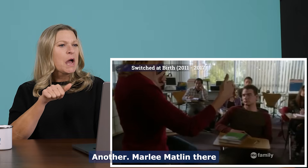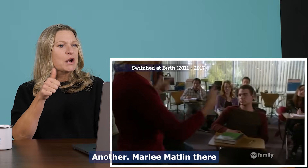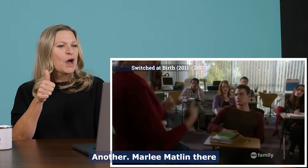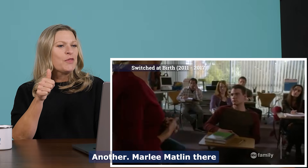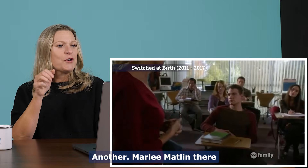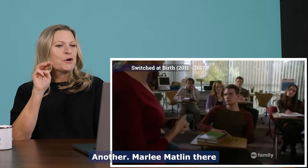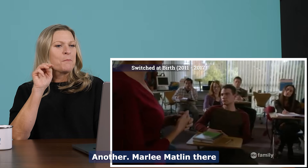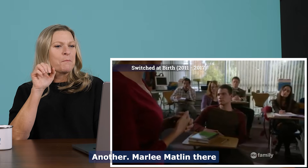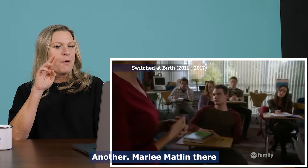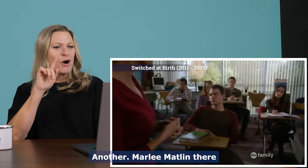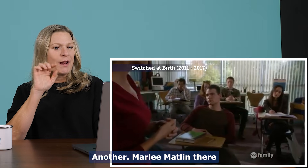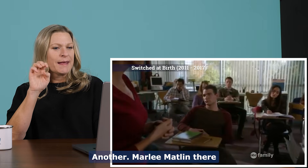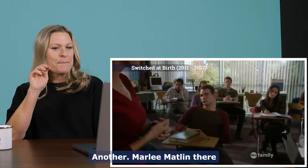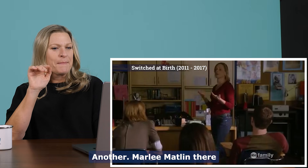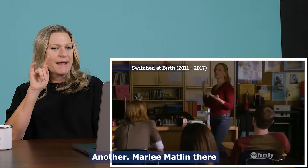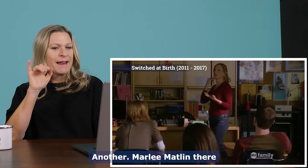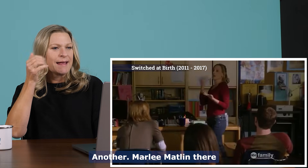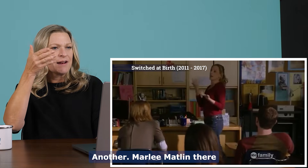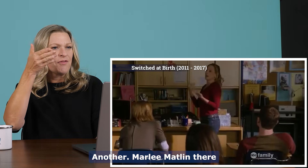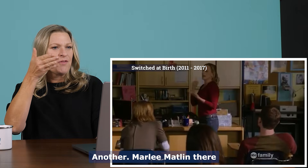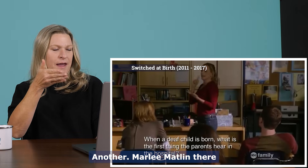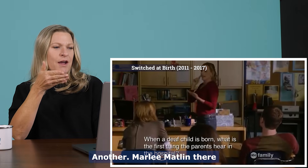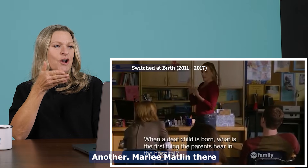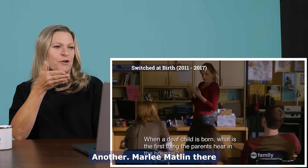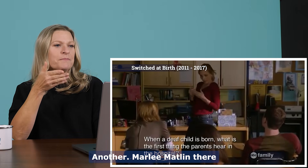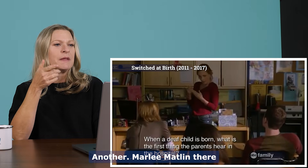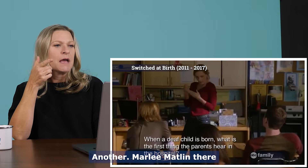Another. Marlee Matlin there